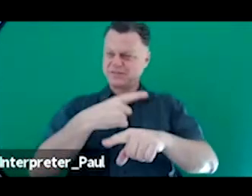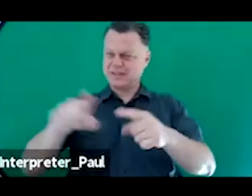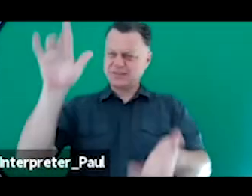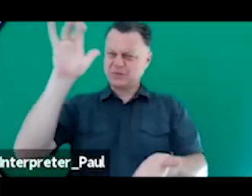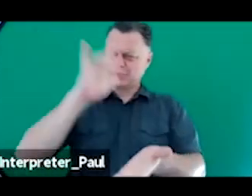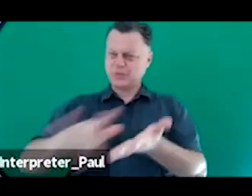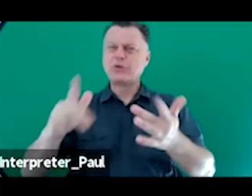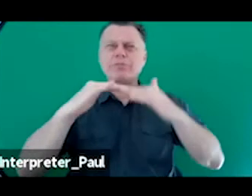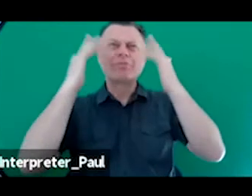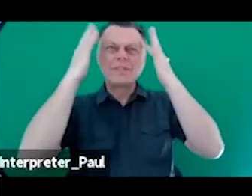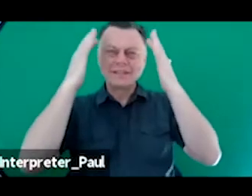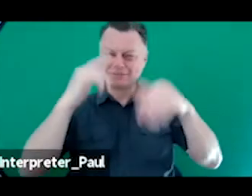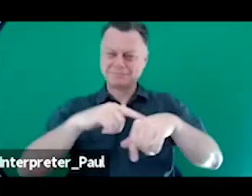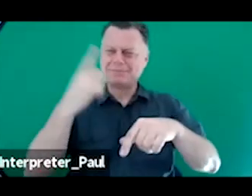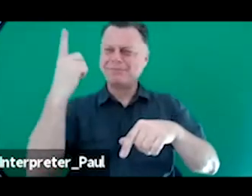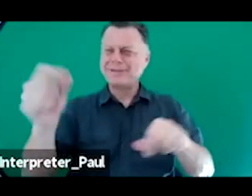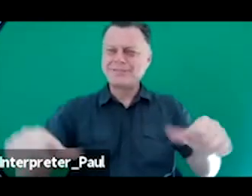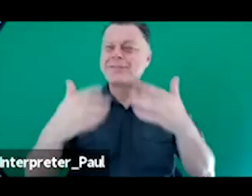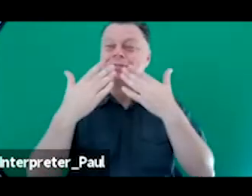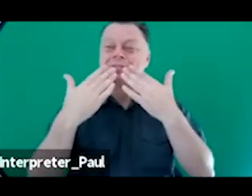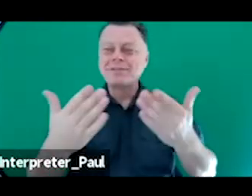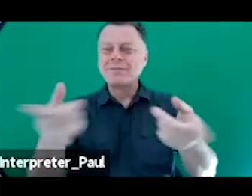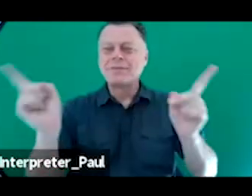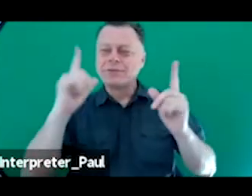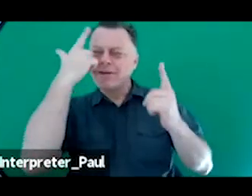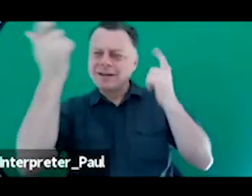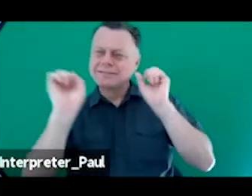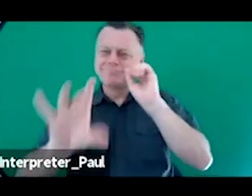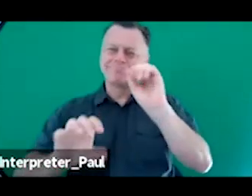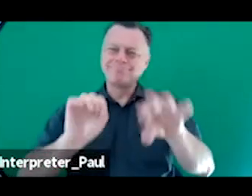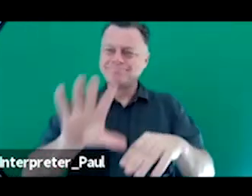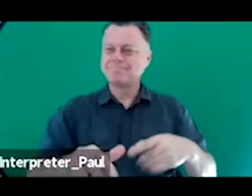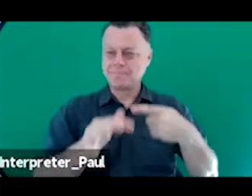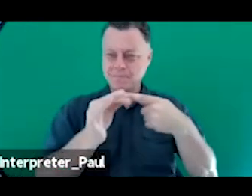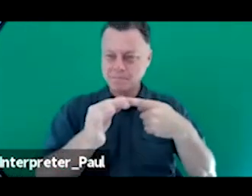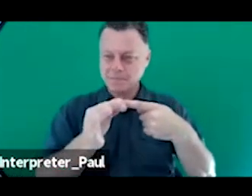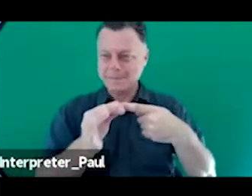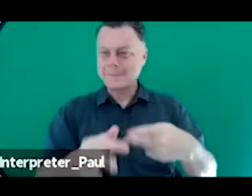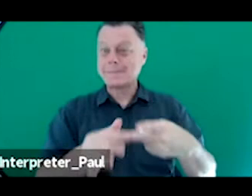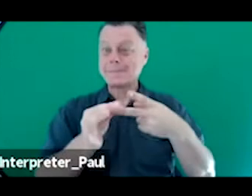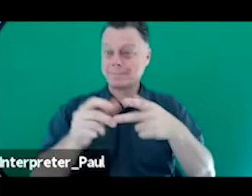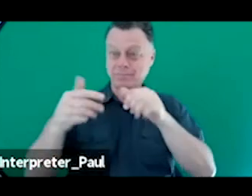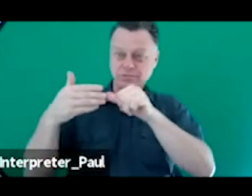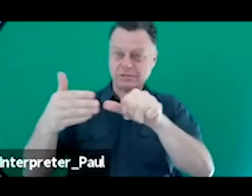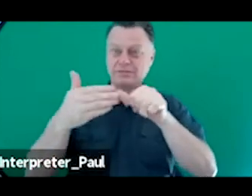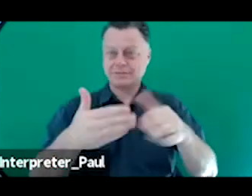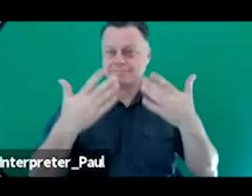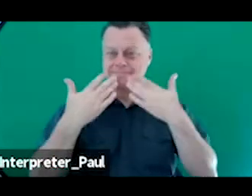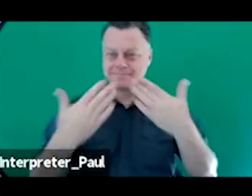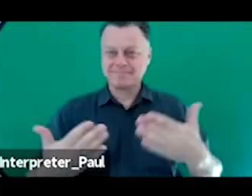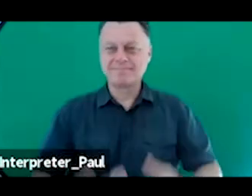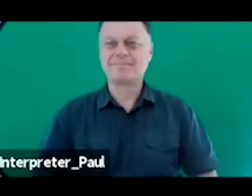thinking. Thank you, everybody, for the ideas and for the responses here. And I'm going to